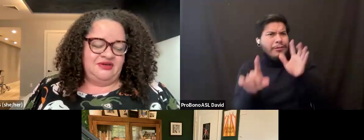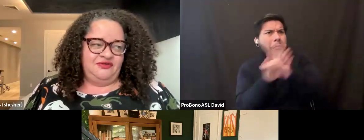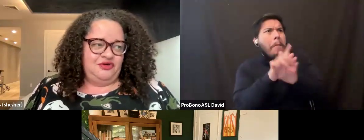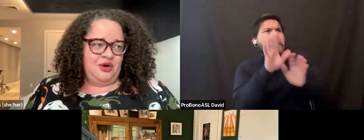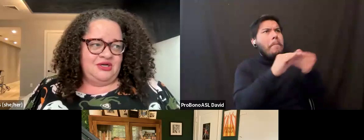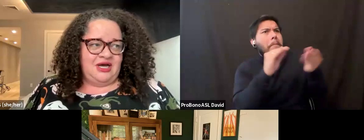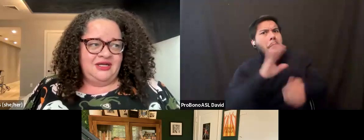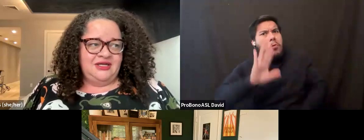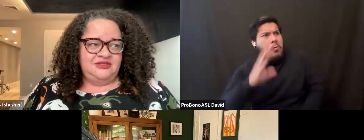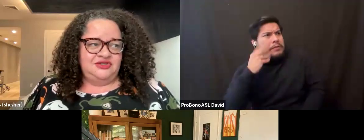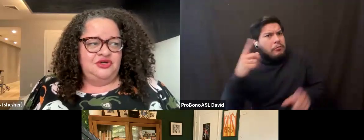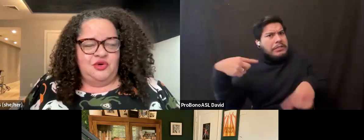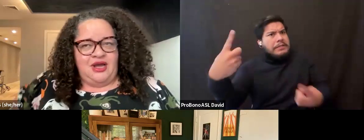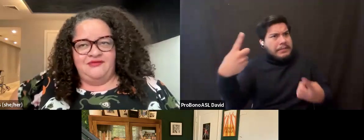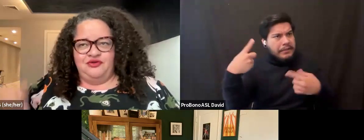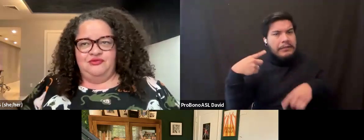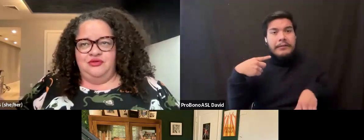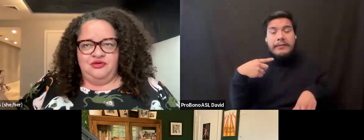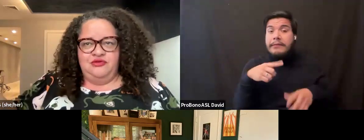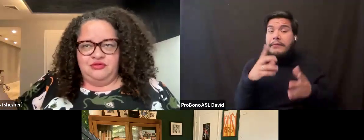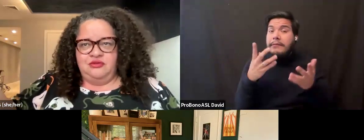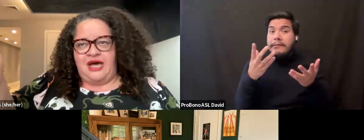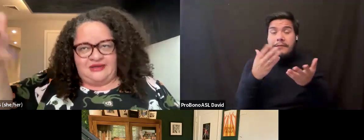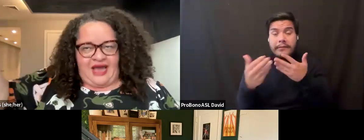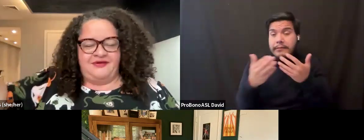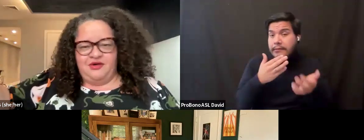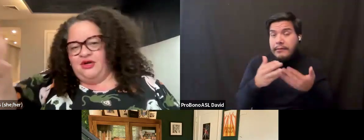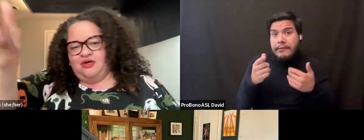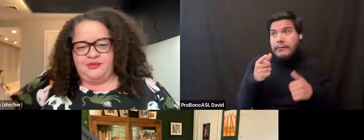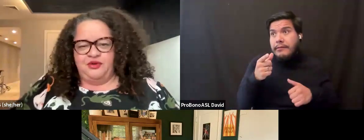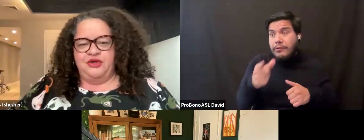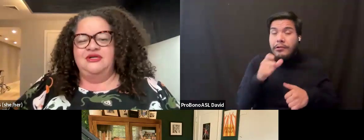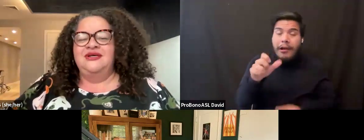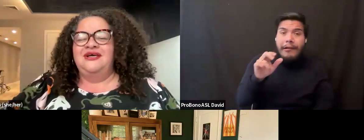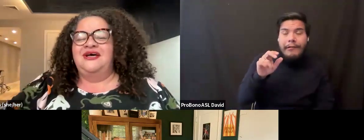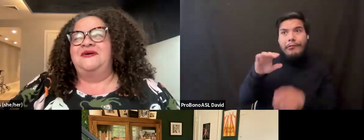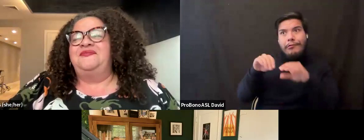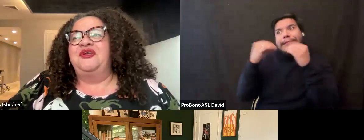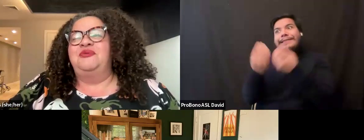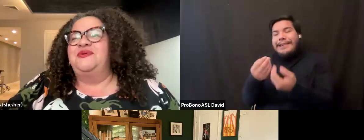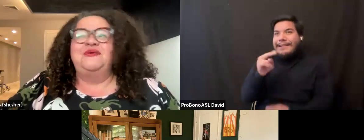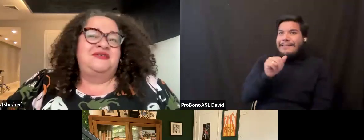even if you don't have not a NAAFA or an Aubrey Gordon. But so anyway,